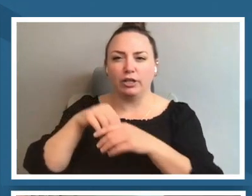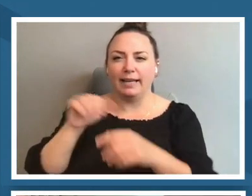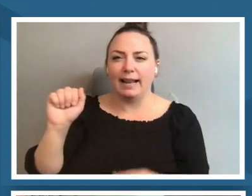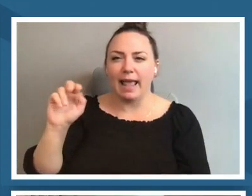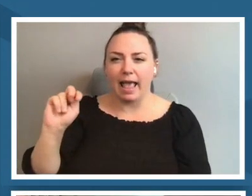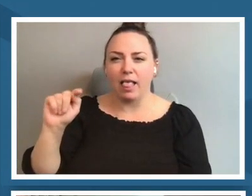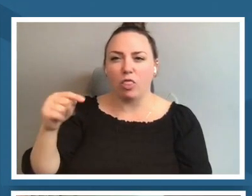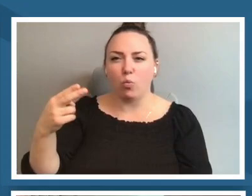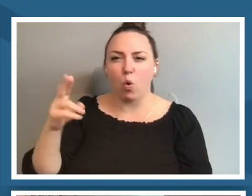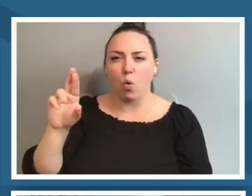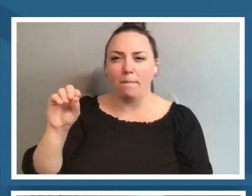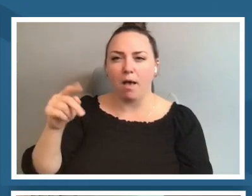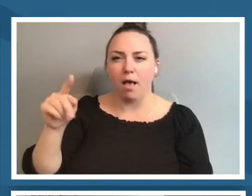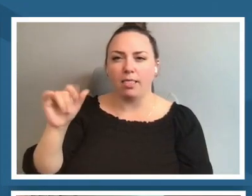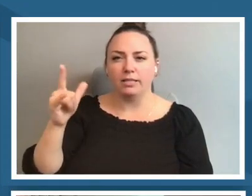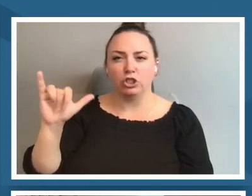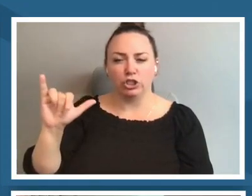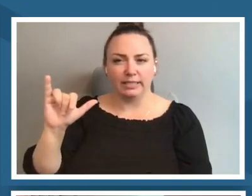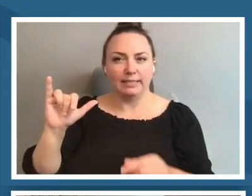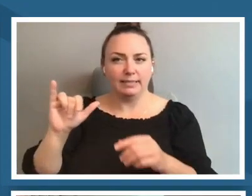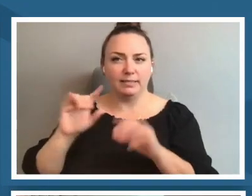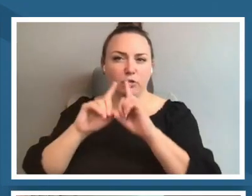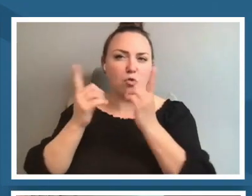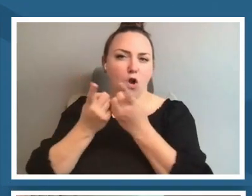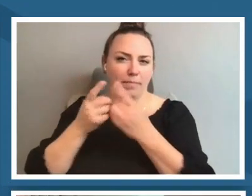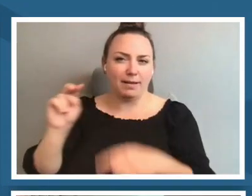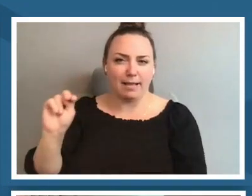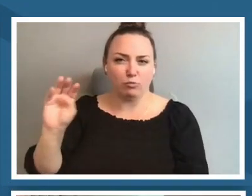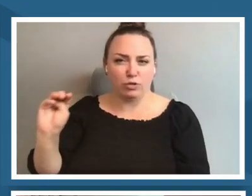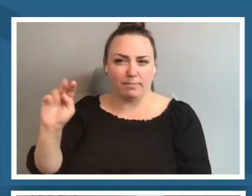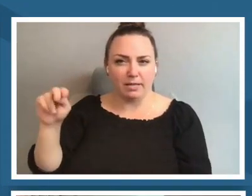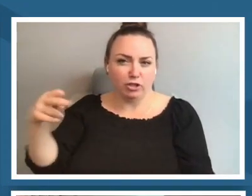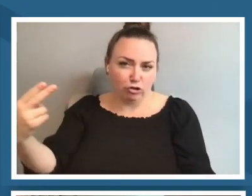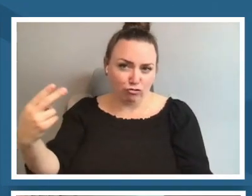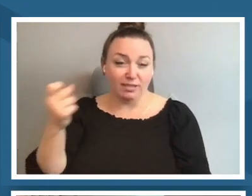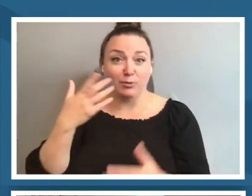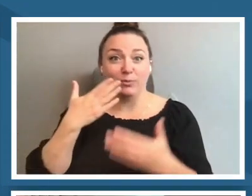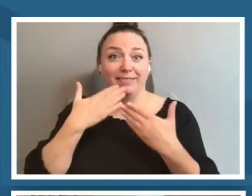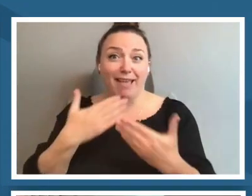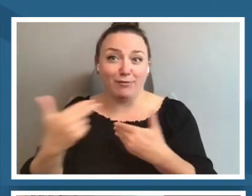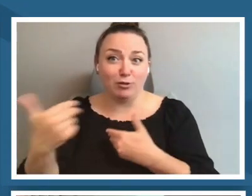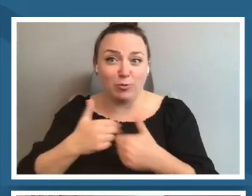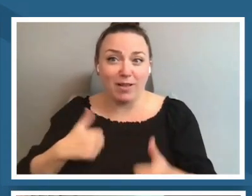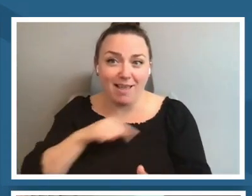national museum of natural history thank you all for joining us today um